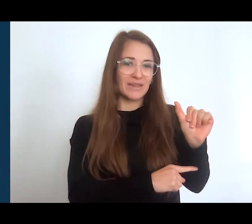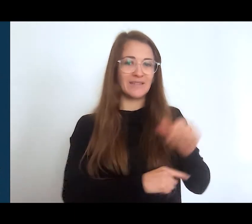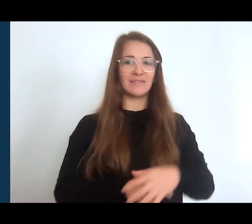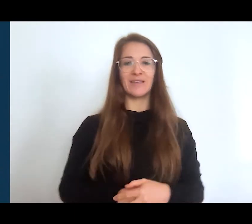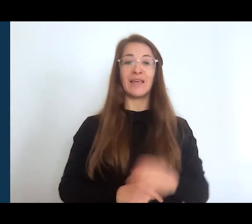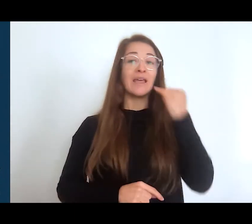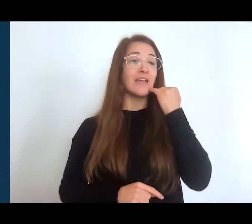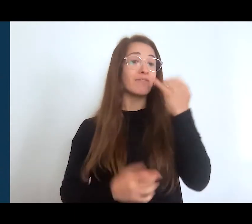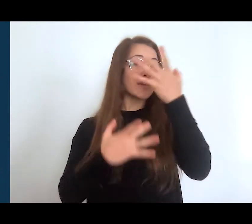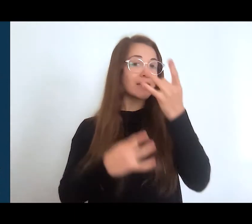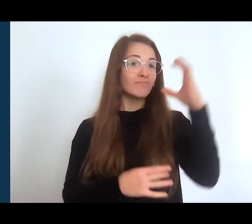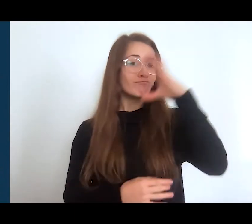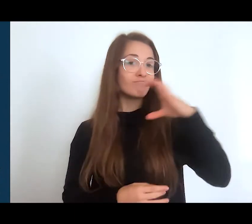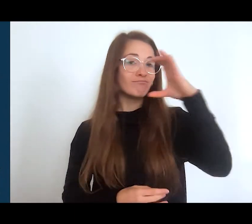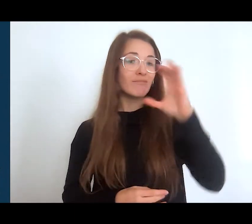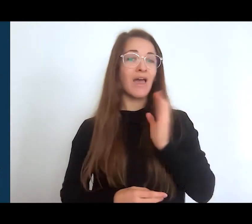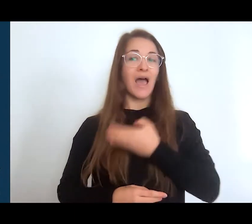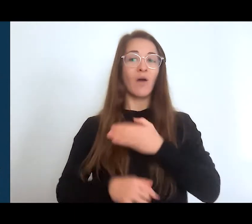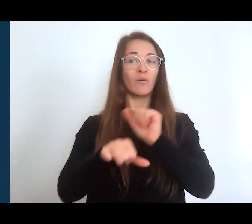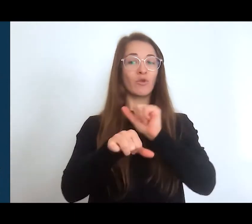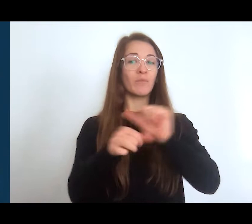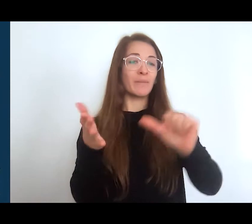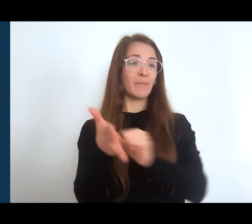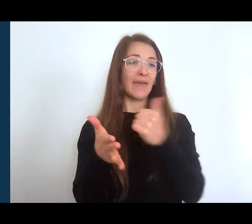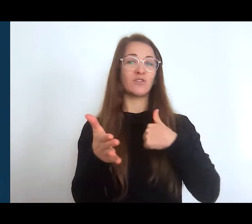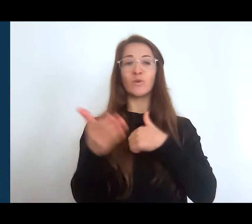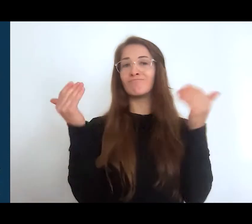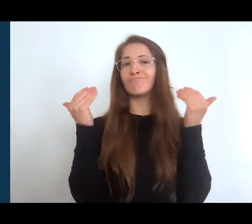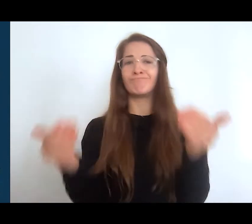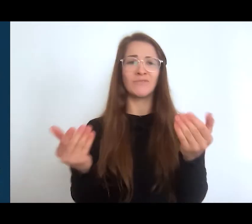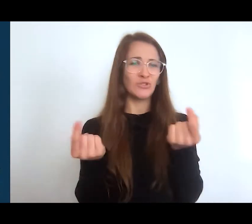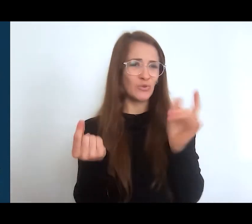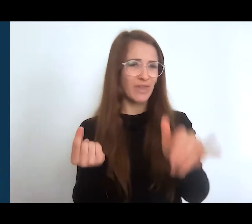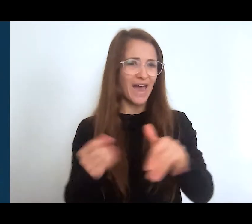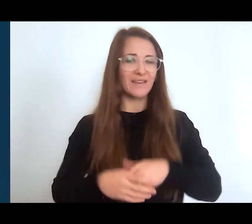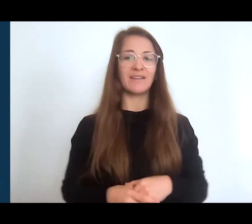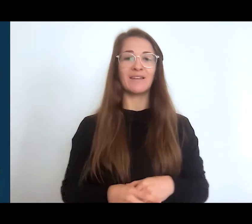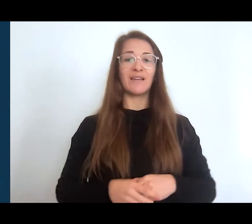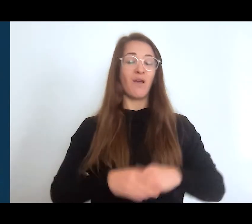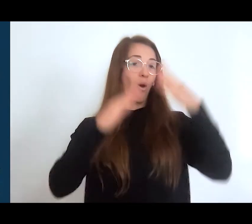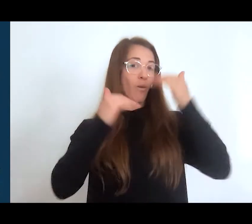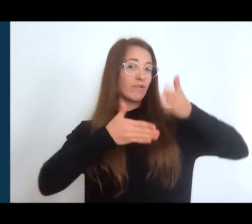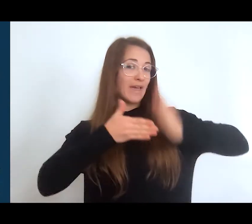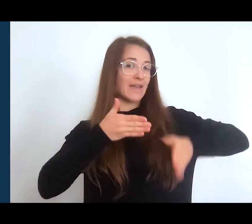FOR OTHERS WITH DISABILITIES. IF YOU ARE INTERESTED IN LOOKING AT OUR EMPLOYMENT PAGE, WE INVITE YOU TO DO THAT.